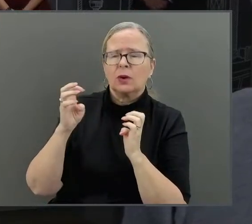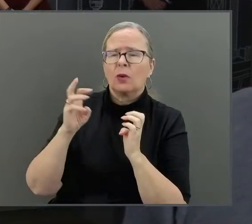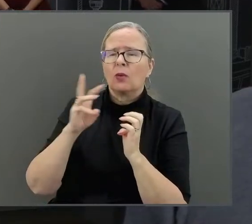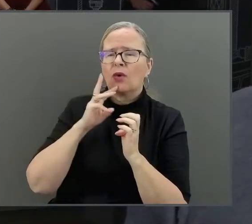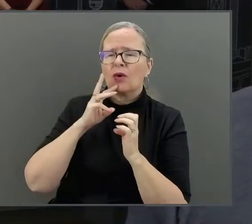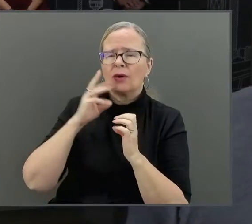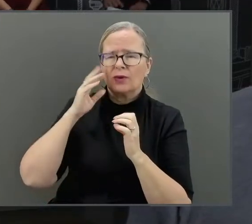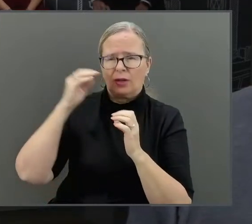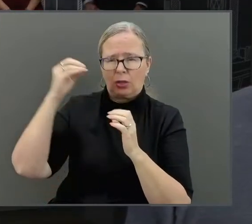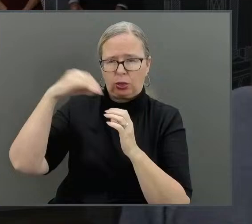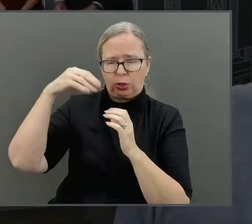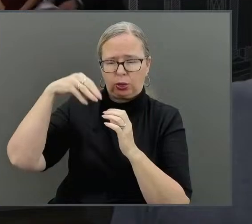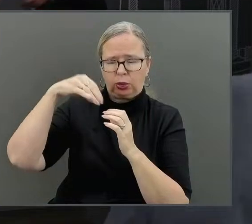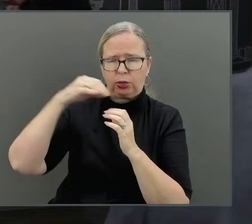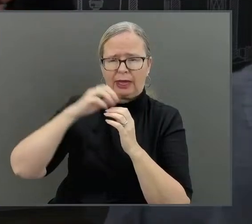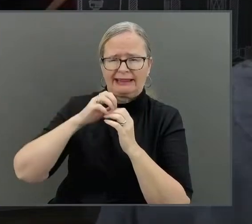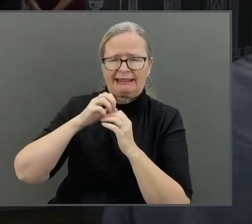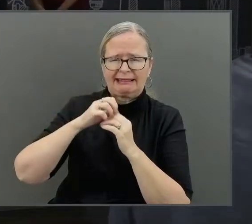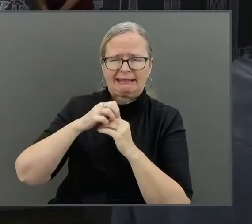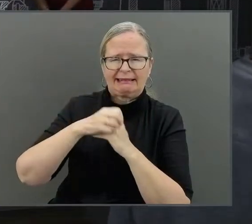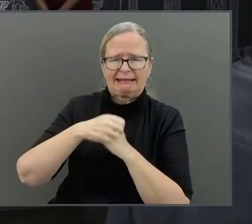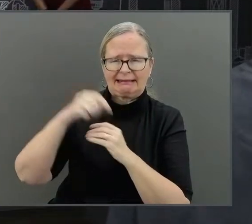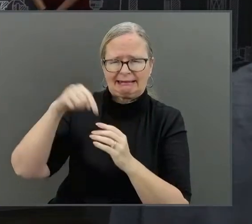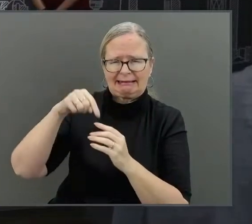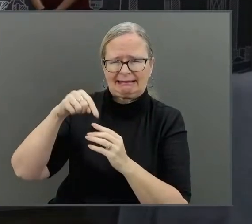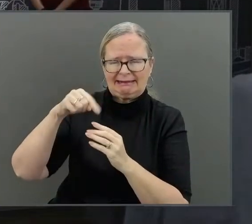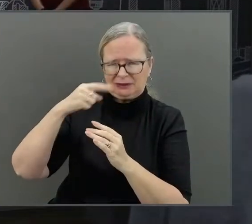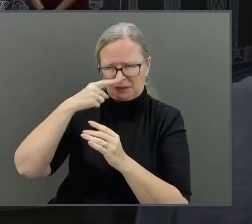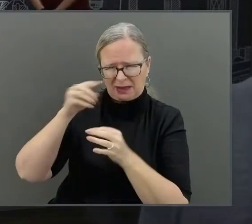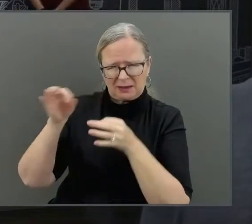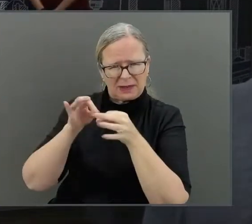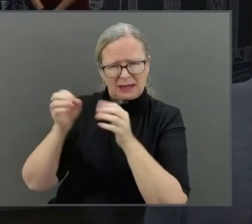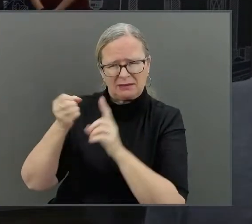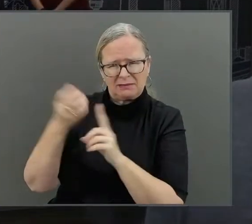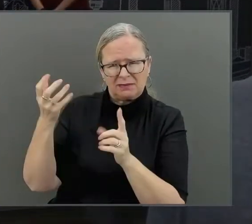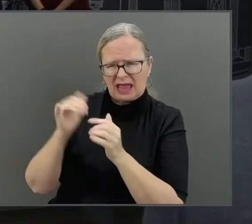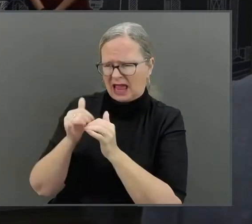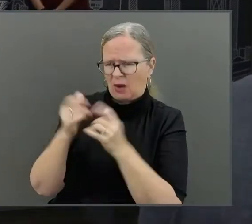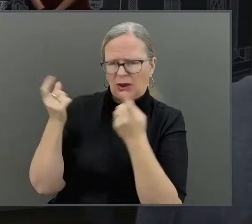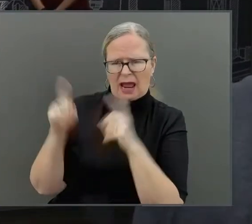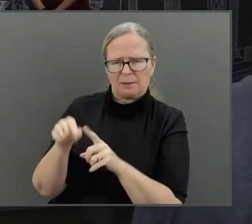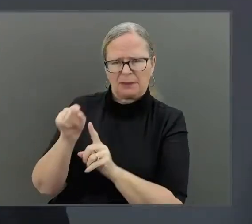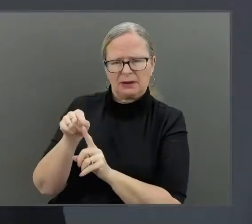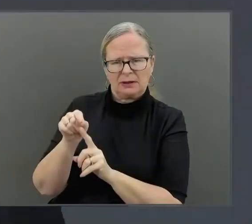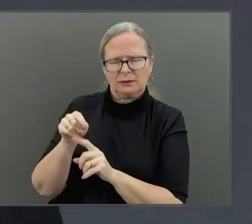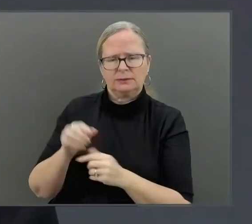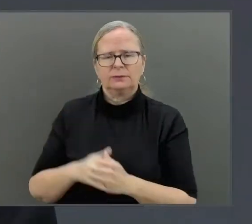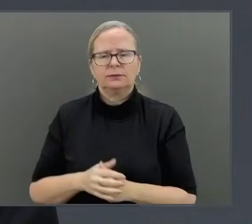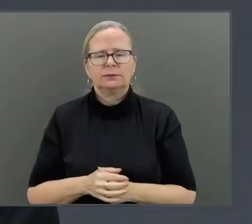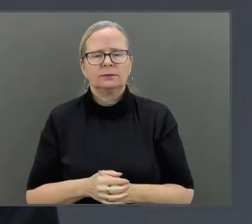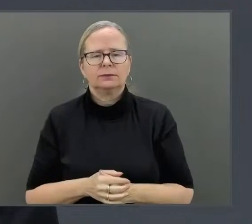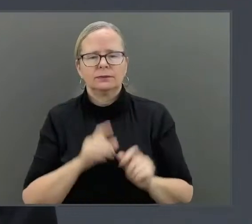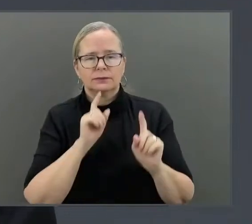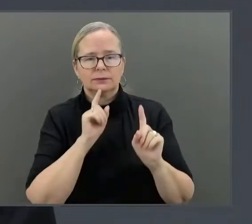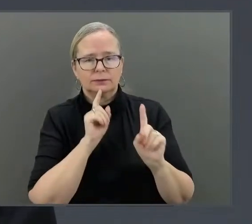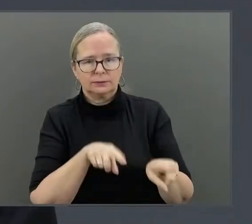happened yeah thanks for the the question right now uh we're really focused on repairing the